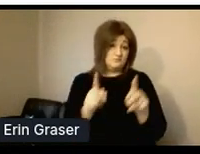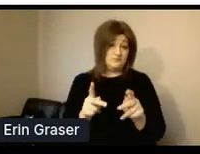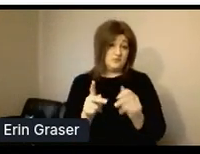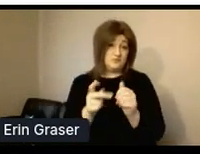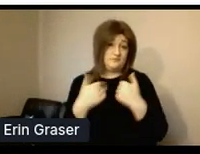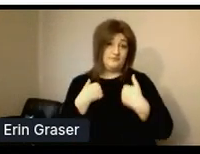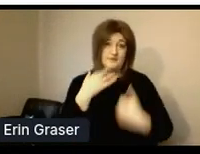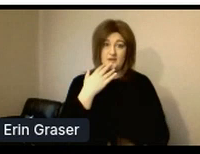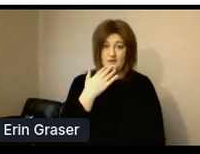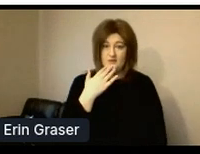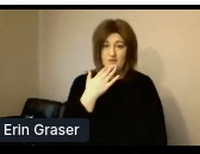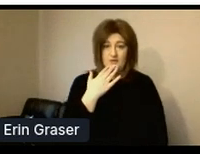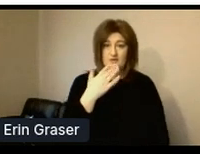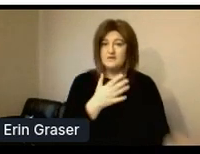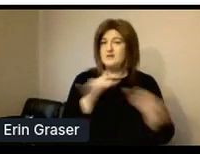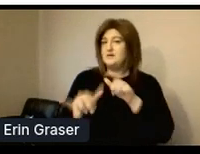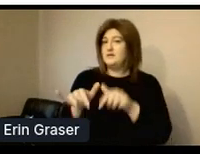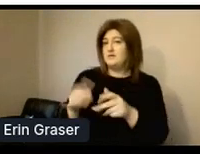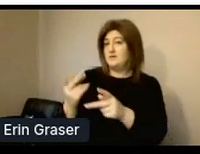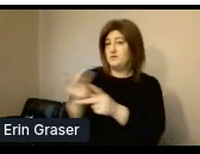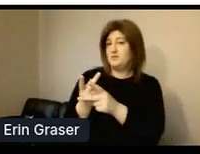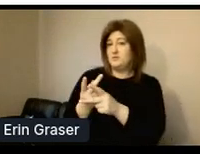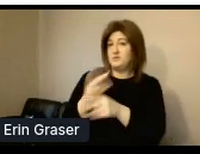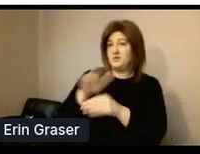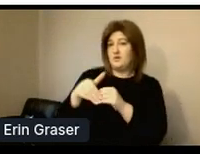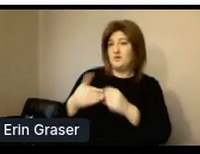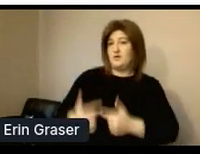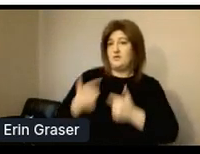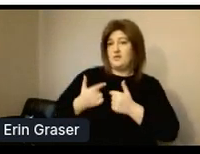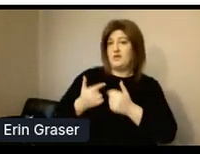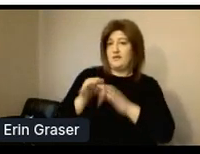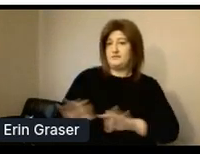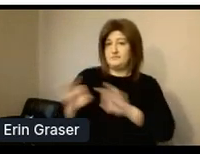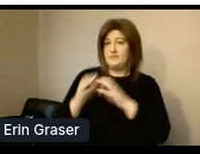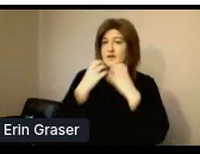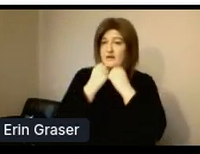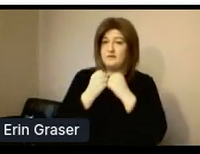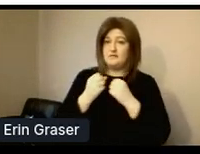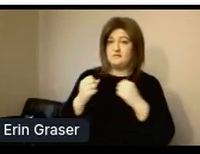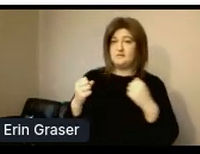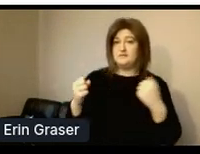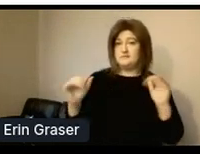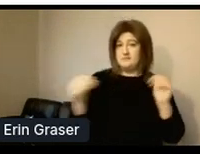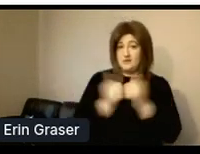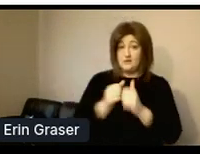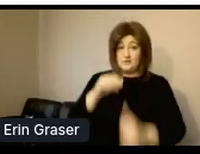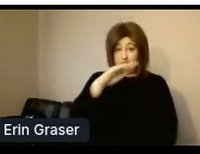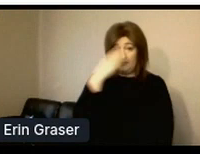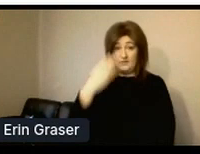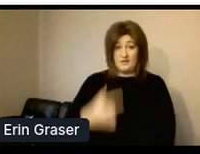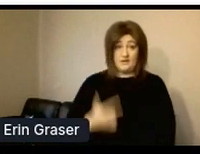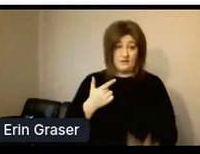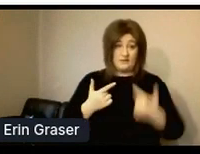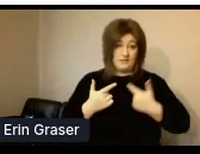Someone said the worst is All Lives Matter in response to Black Lives Matter. Absolutely.